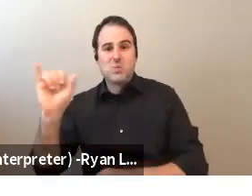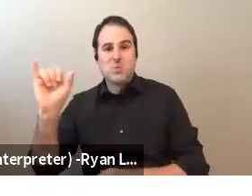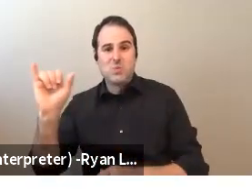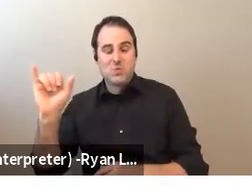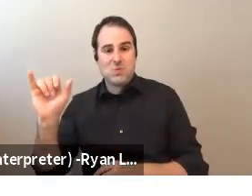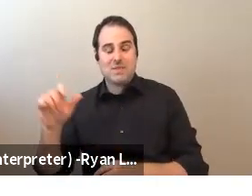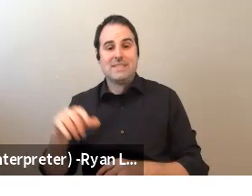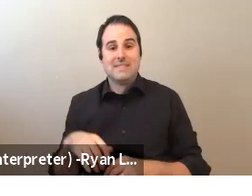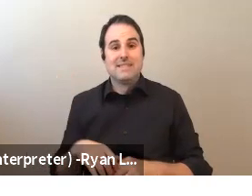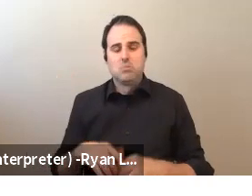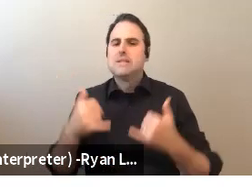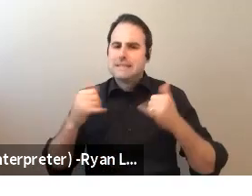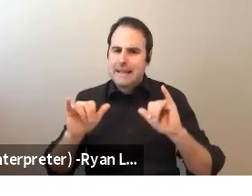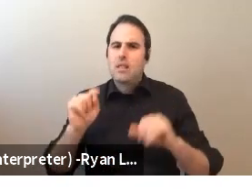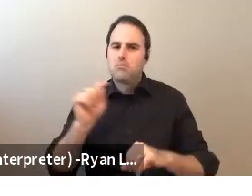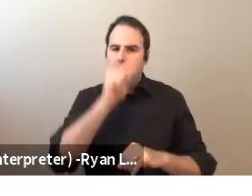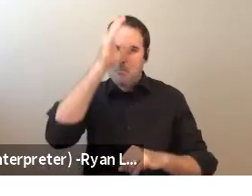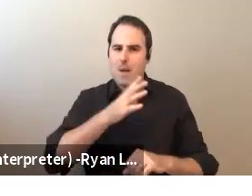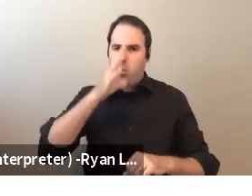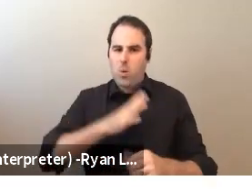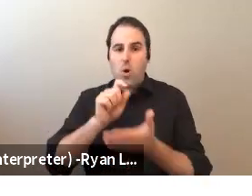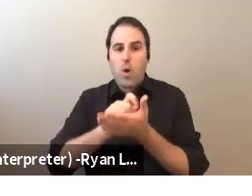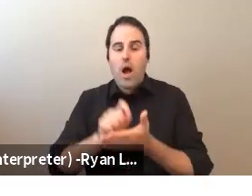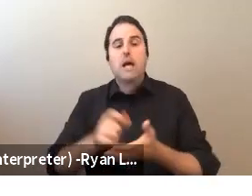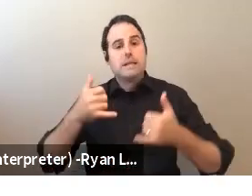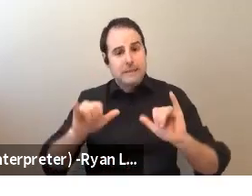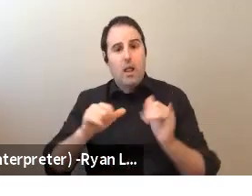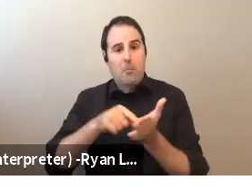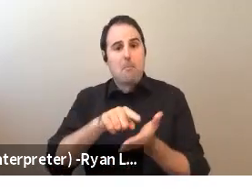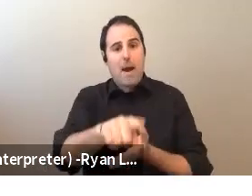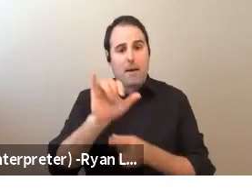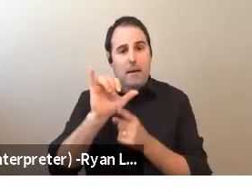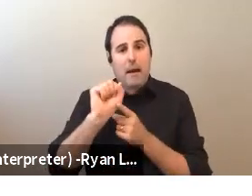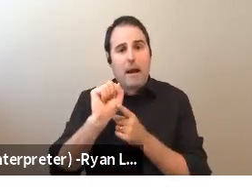Sally Potter: And one of the reasons that there's such a push in this grant money is that